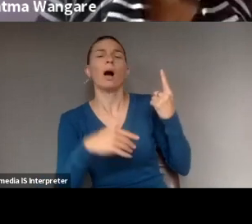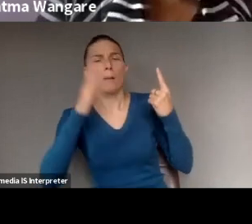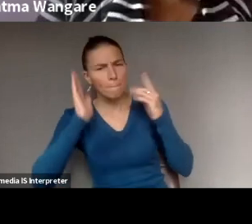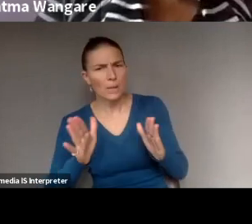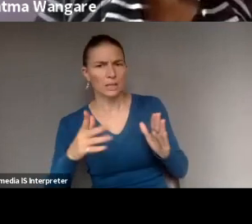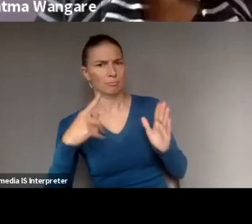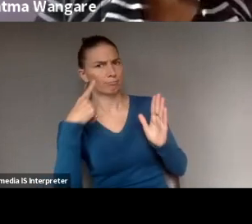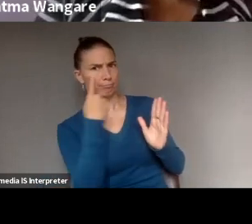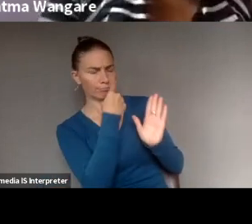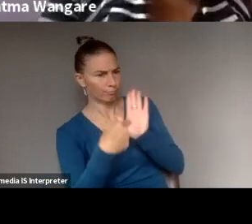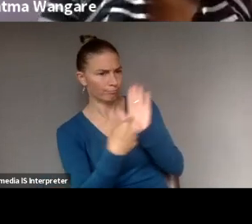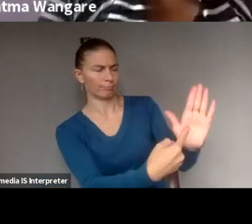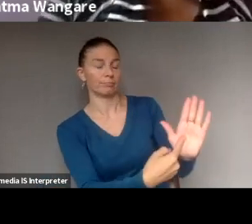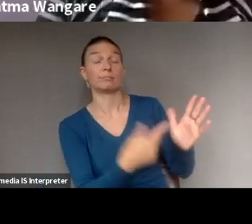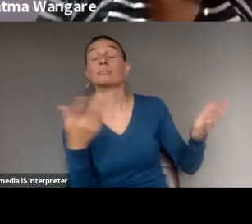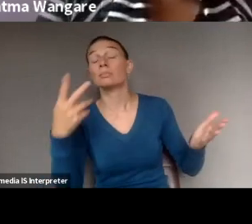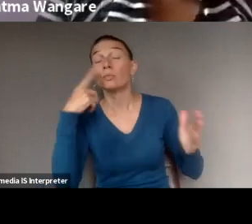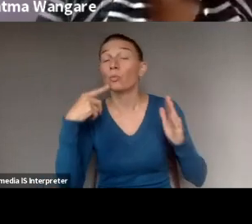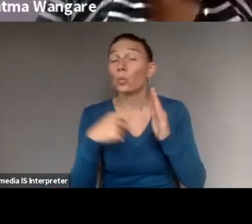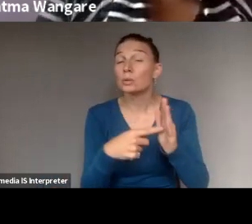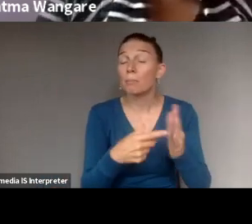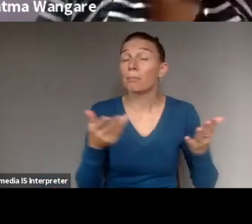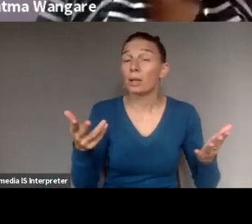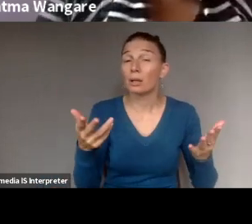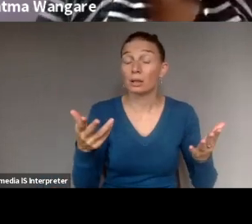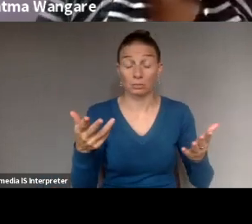So number one, the recipient must not be, you know,